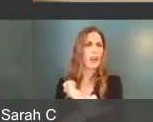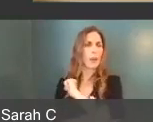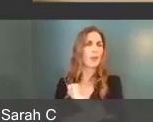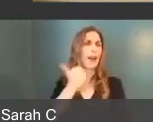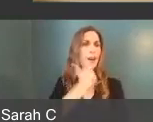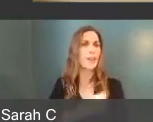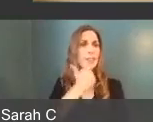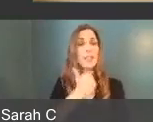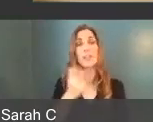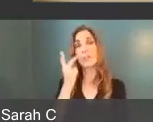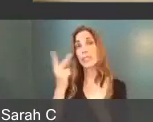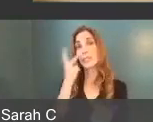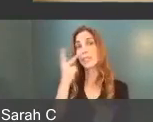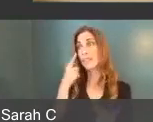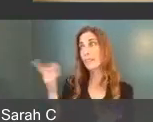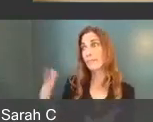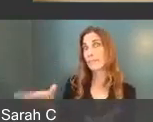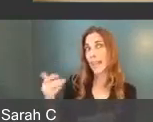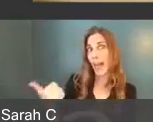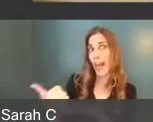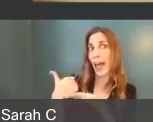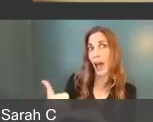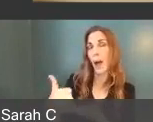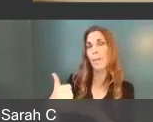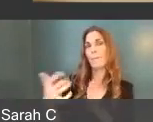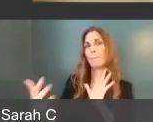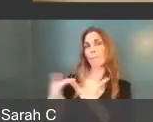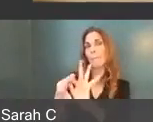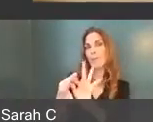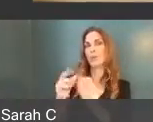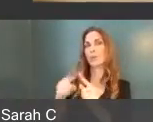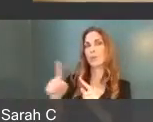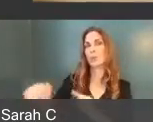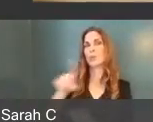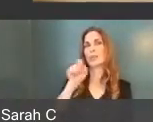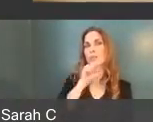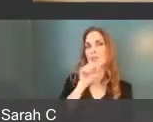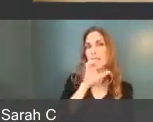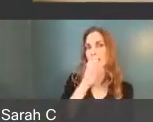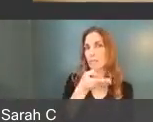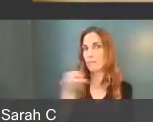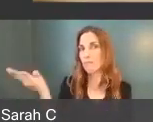they might be able to help be that bridge to our seniors and help with some of the registration